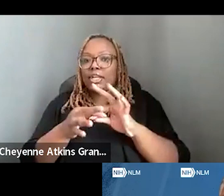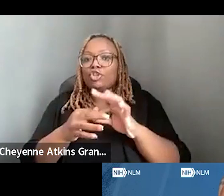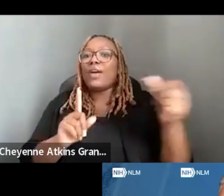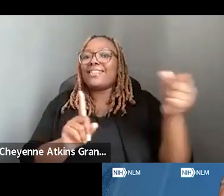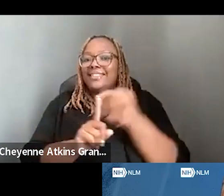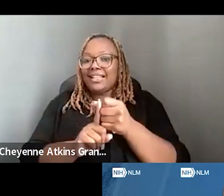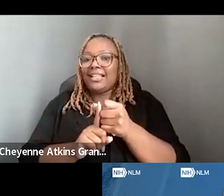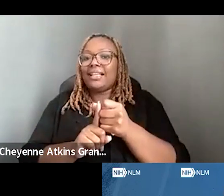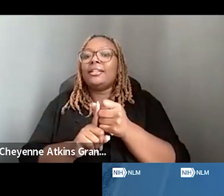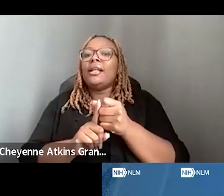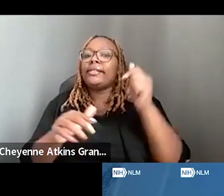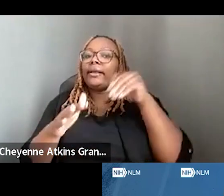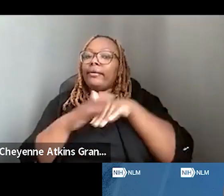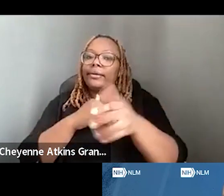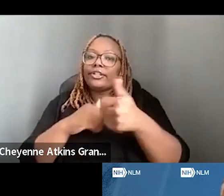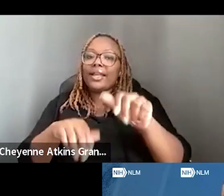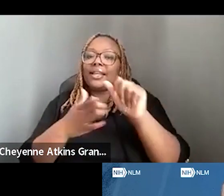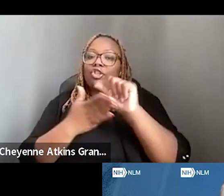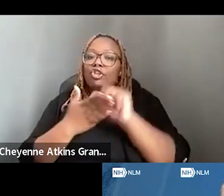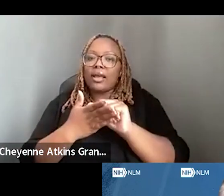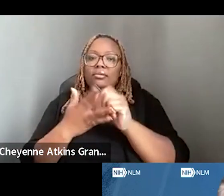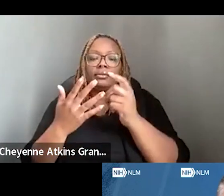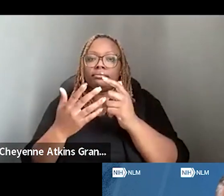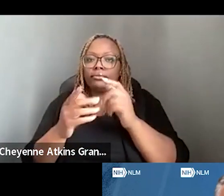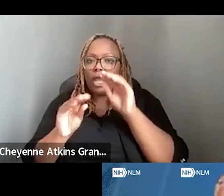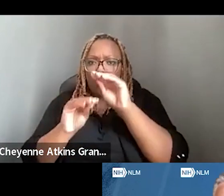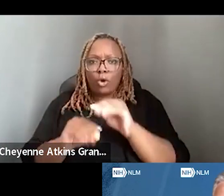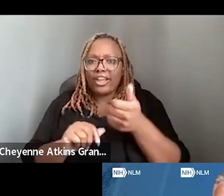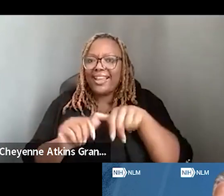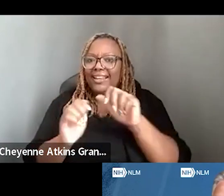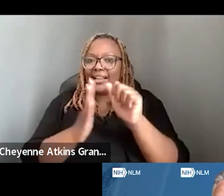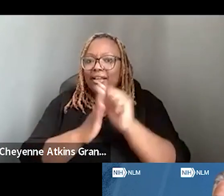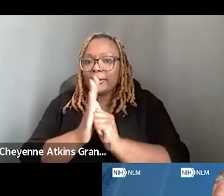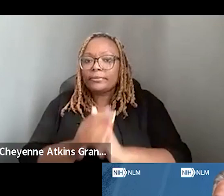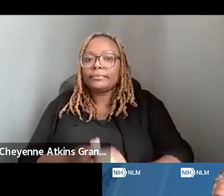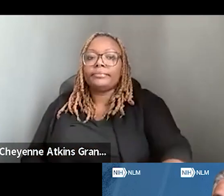And they can go into any of those accounts and then work into those -- work in those accounts.